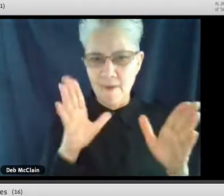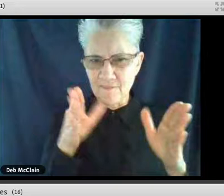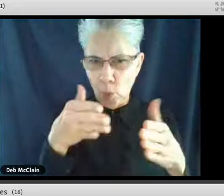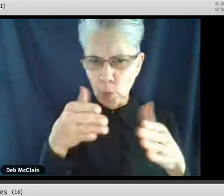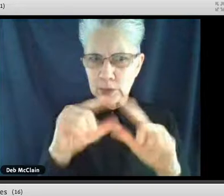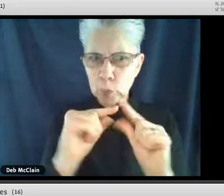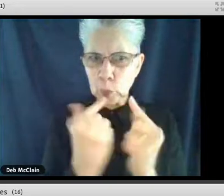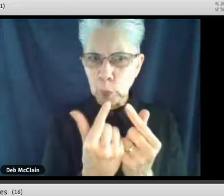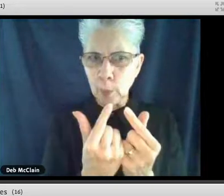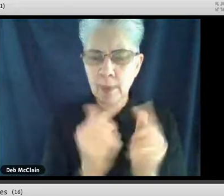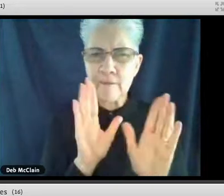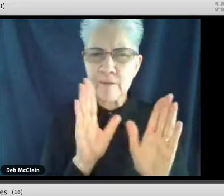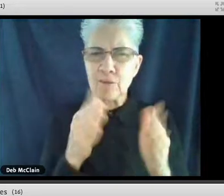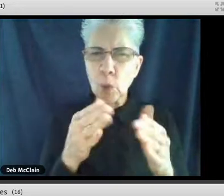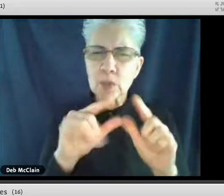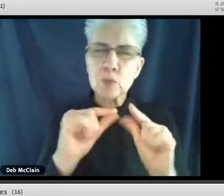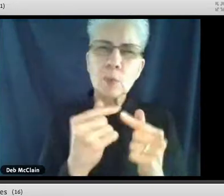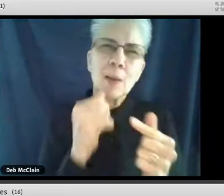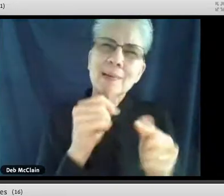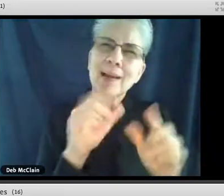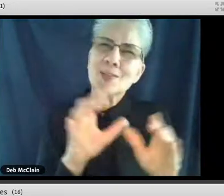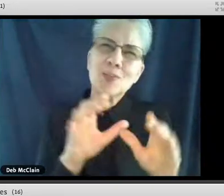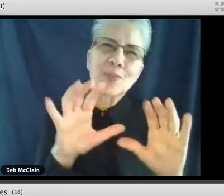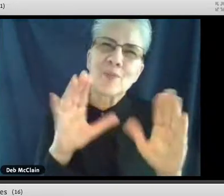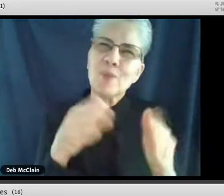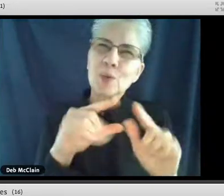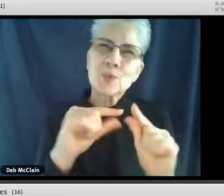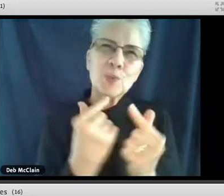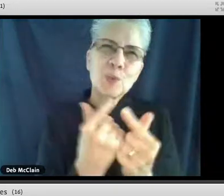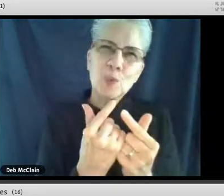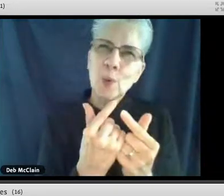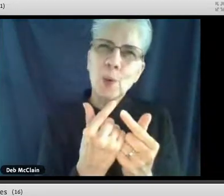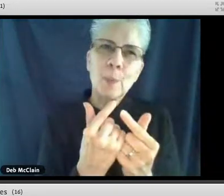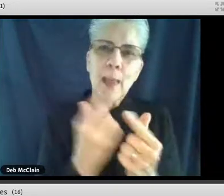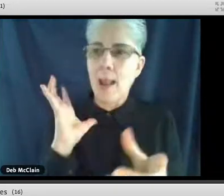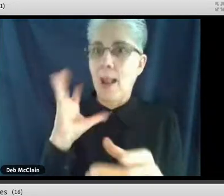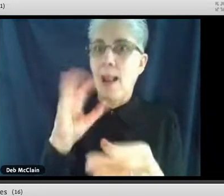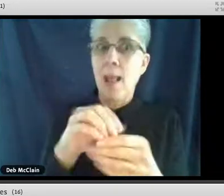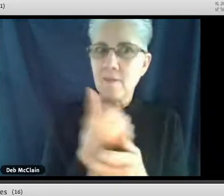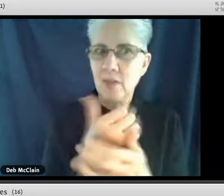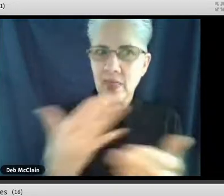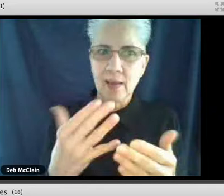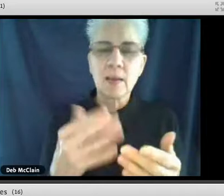and a focus group... I would not do a focus group until you did all this other stuff first, and if you still clarification,